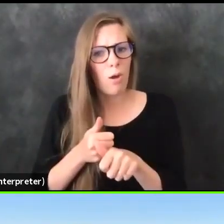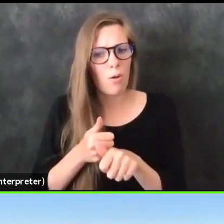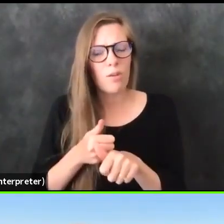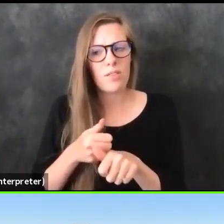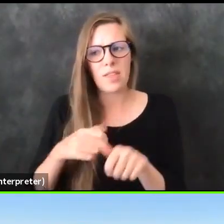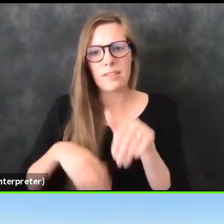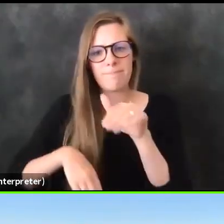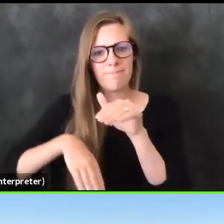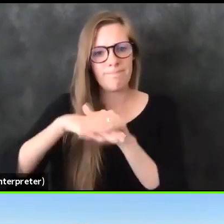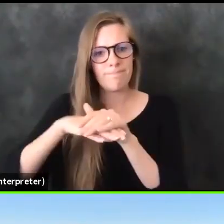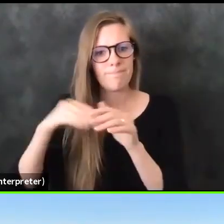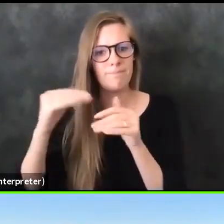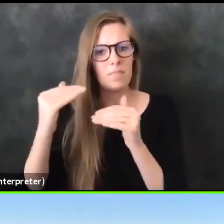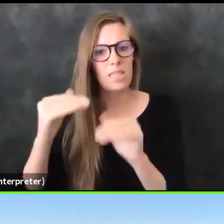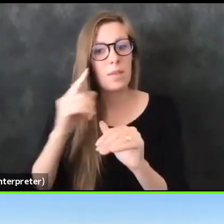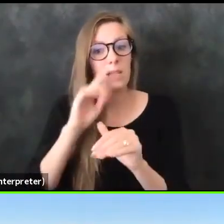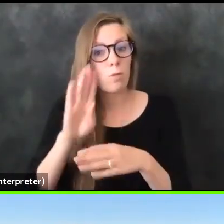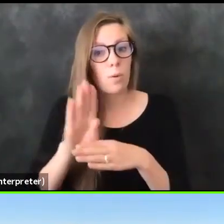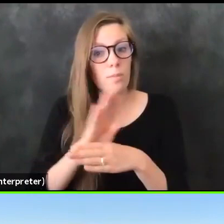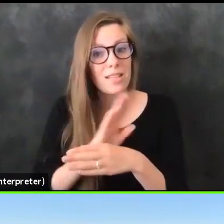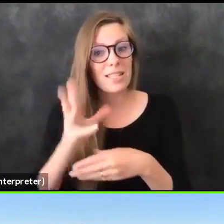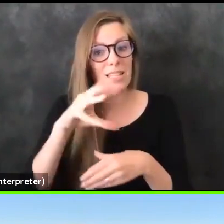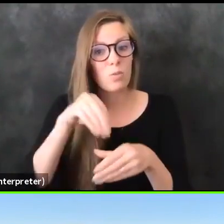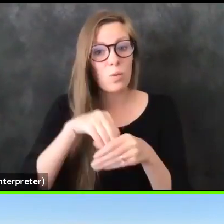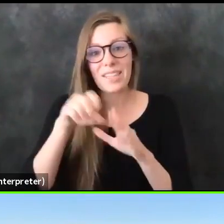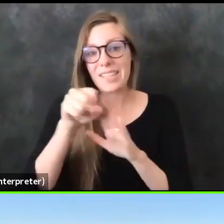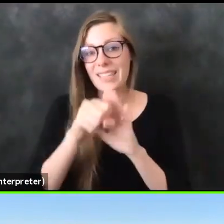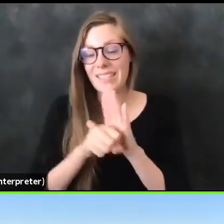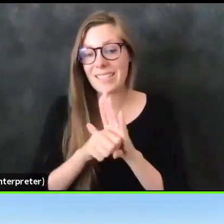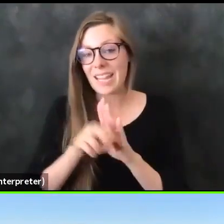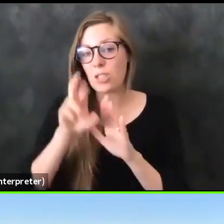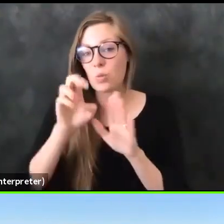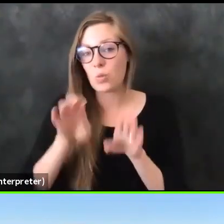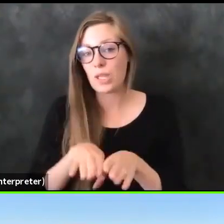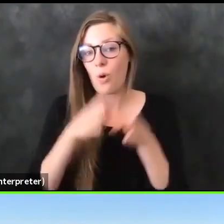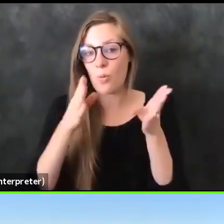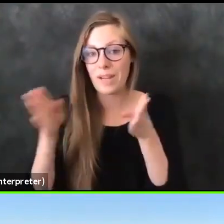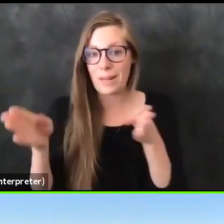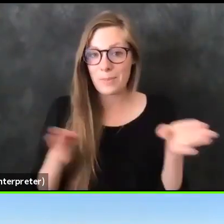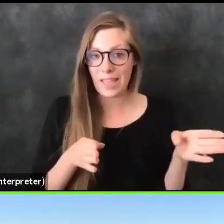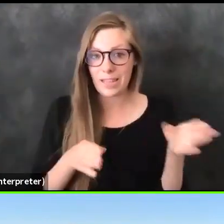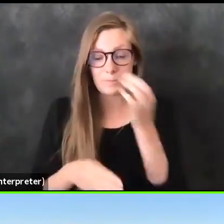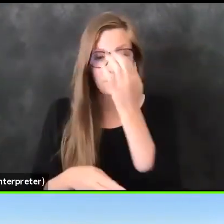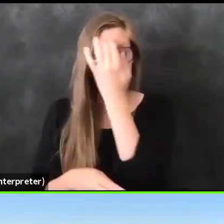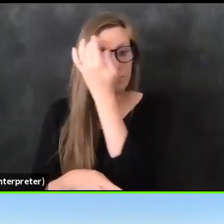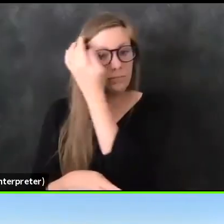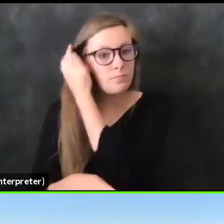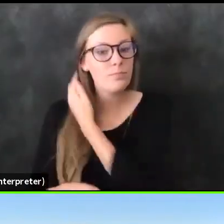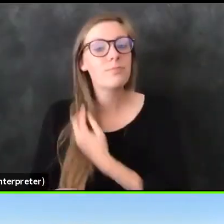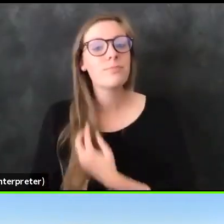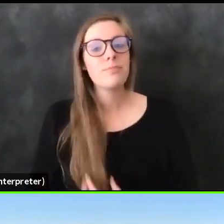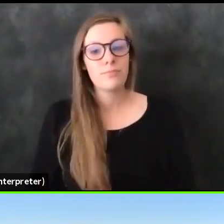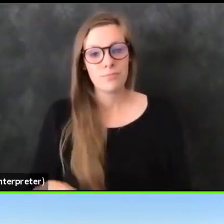businesses within the states reopening guidelines. Despite our vaccination progress, we are